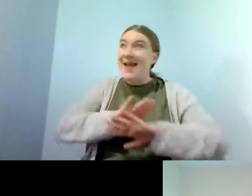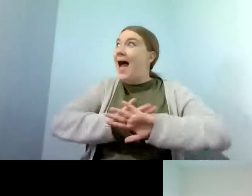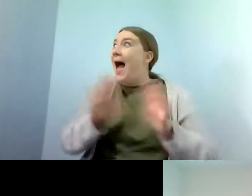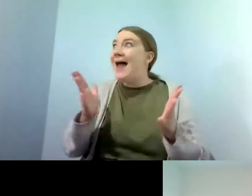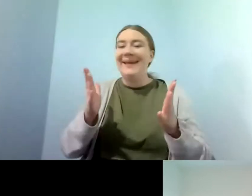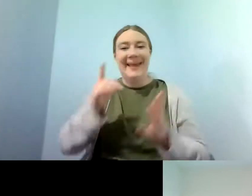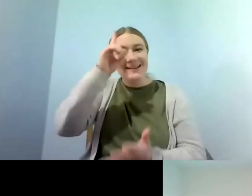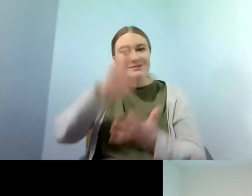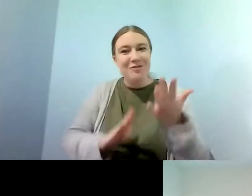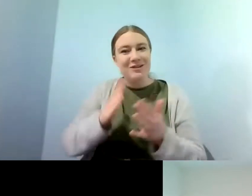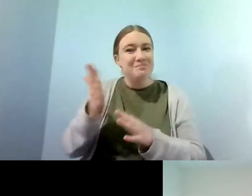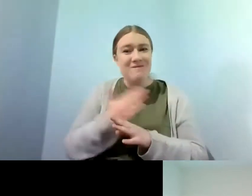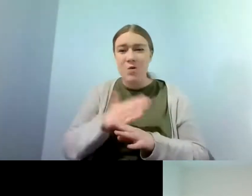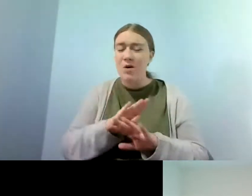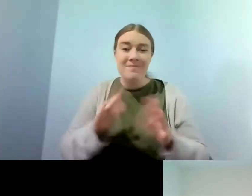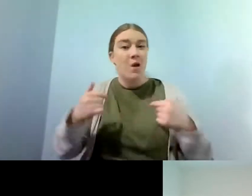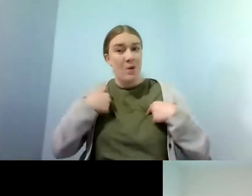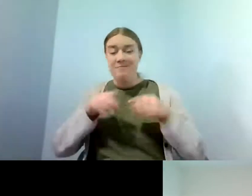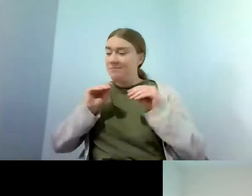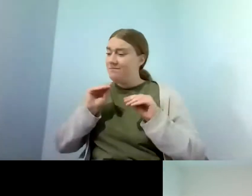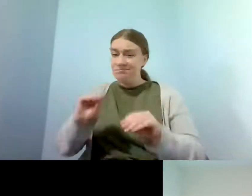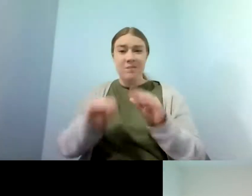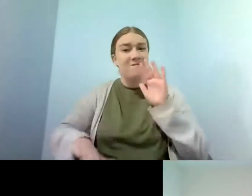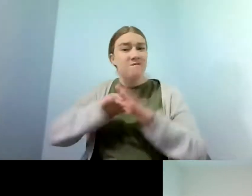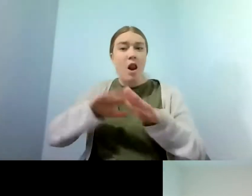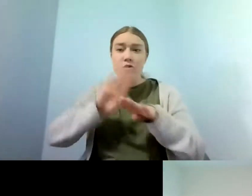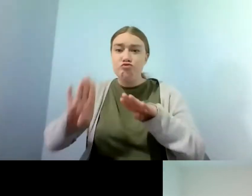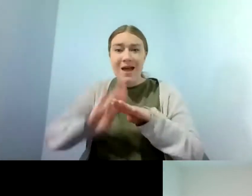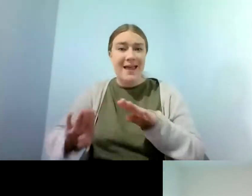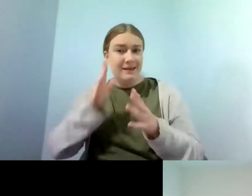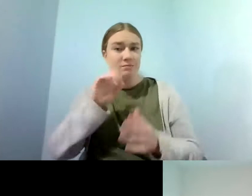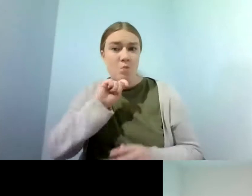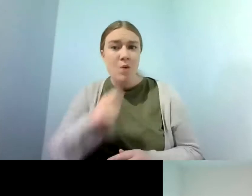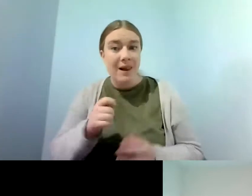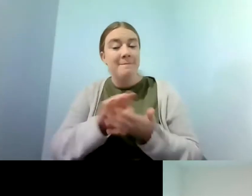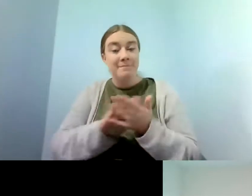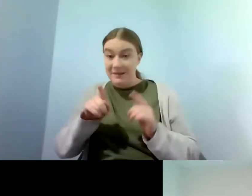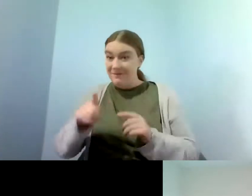we and we offer full training so if you have never um done anything like this before that's